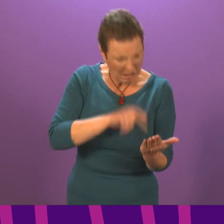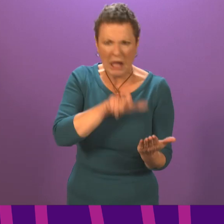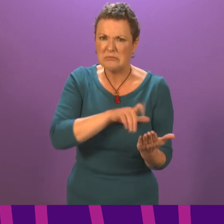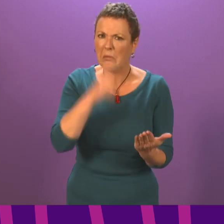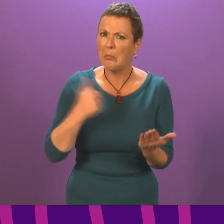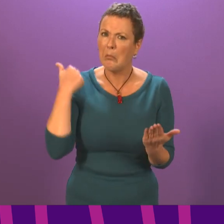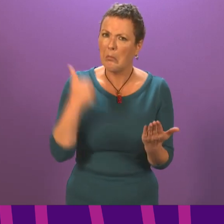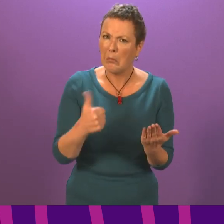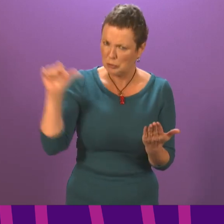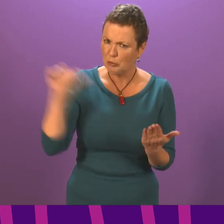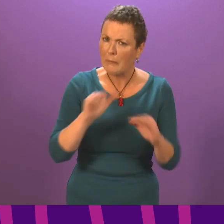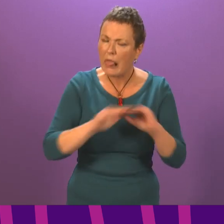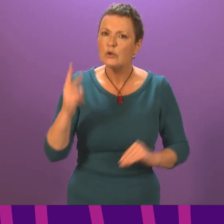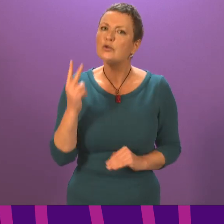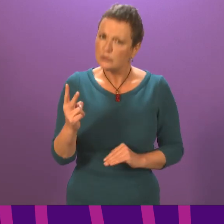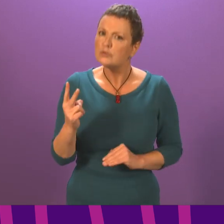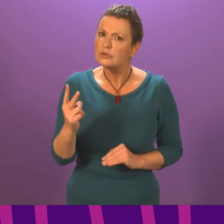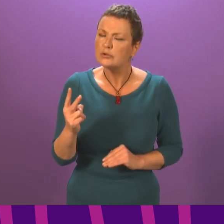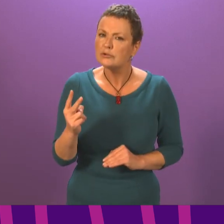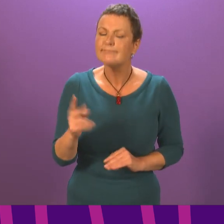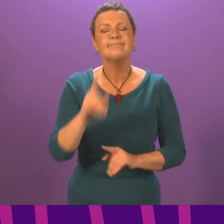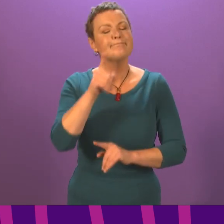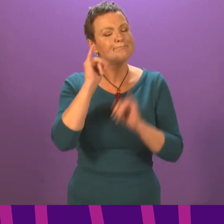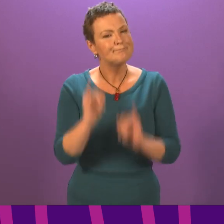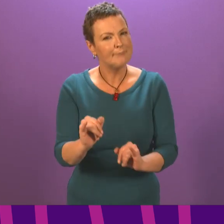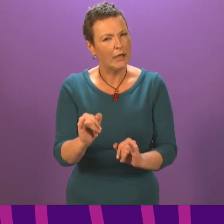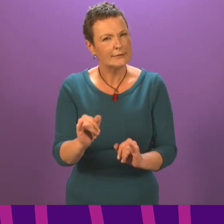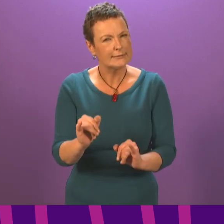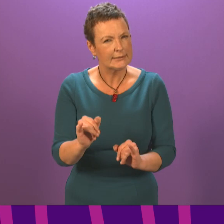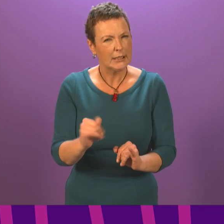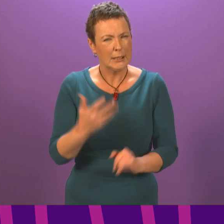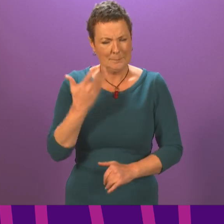that those areas should be at level 2. However, having observed an increase in the number